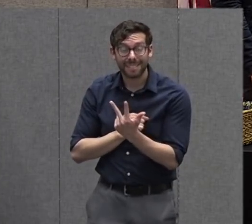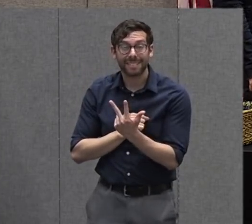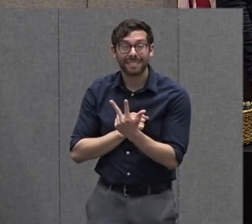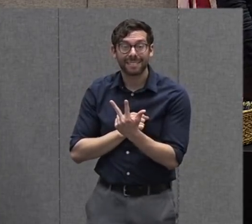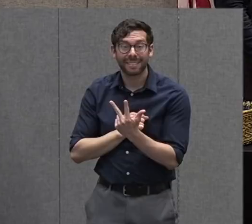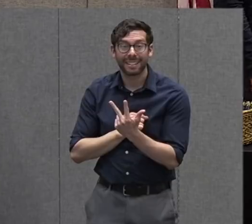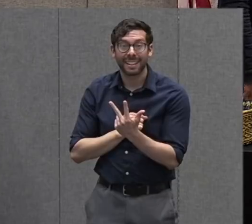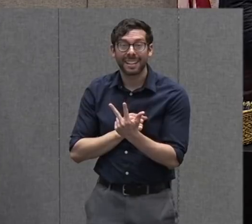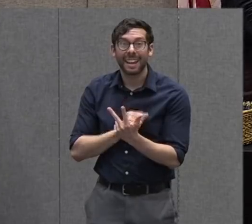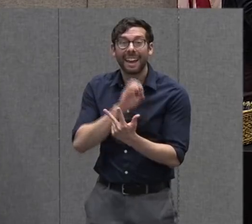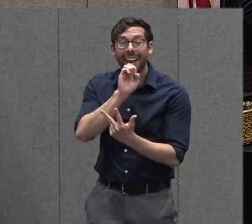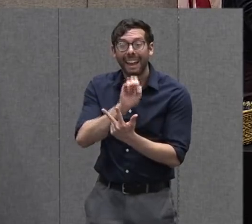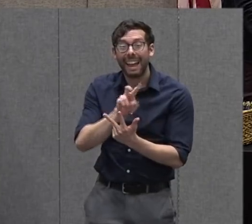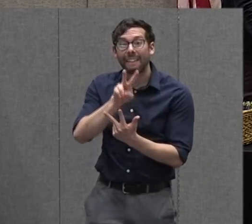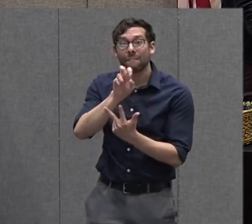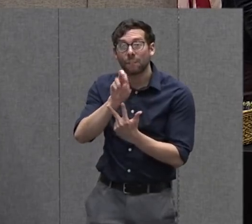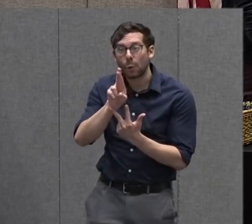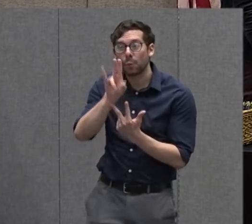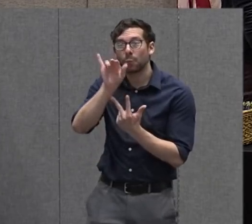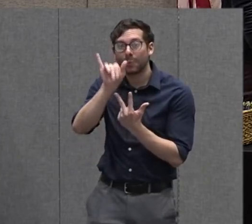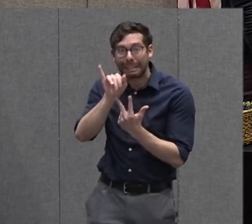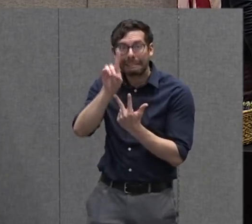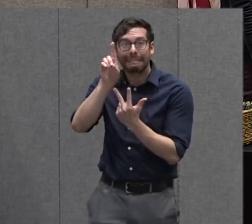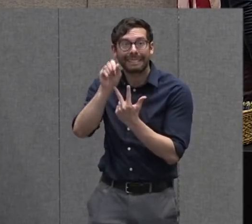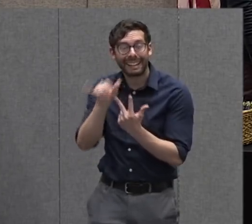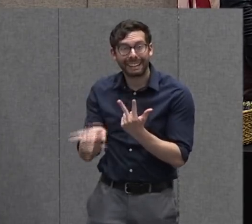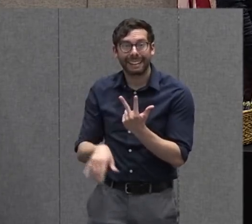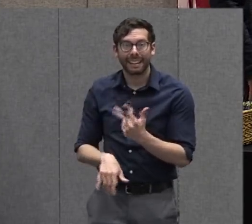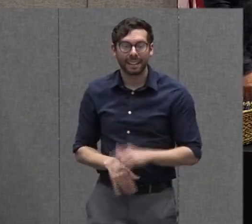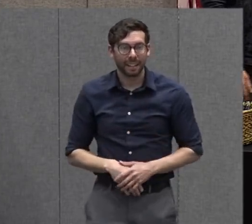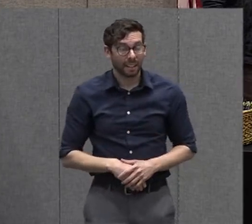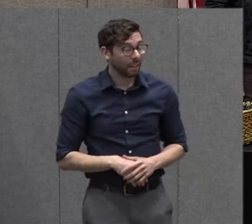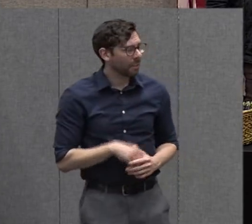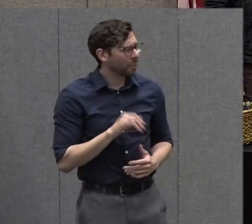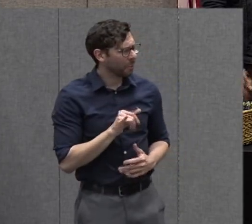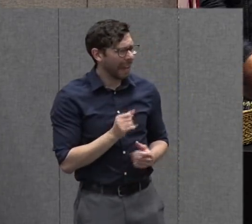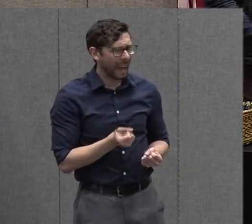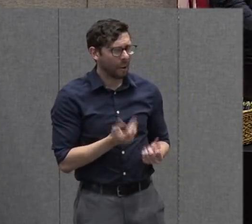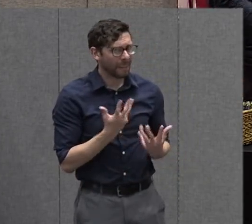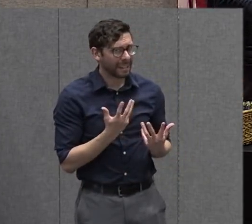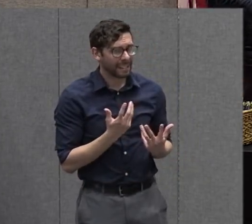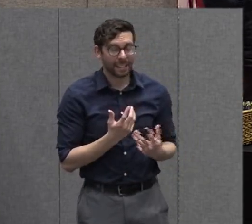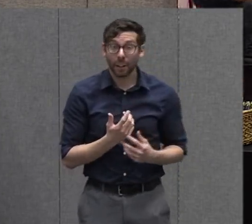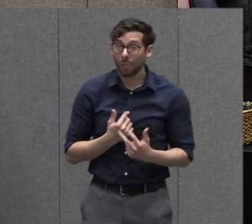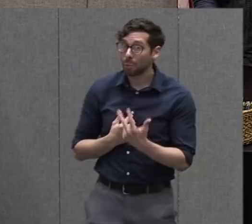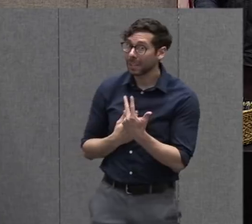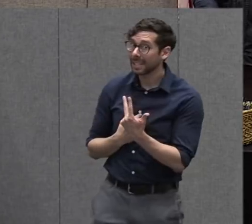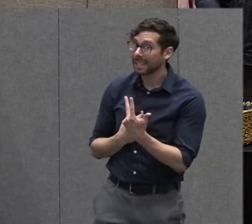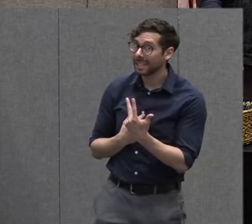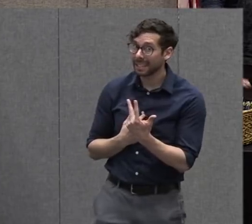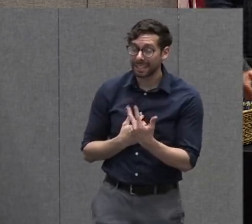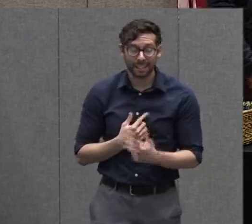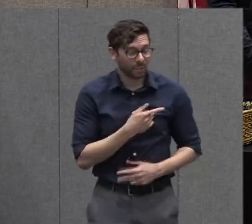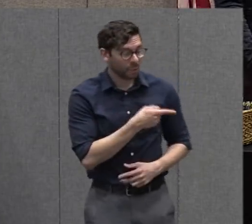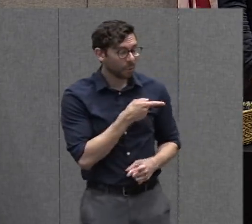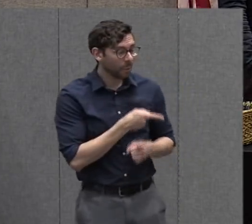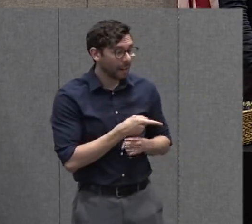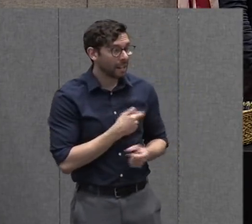[Mr. R] Oh, cool, so, what was it? [Miss Martindale] It's three, you're right. [Mr. R] Man, talk about using technology. [Mr. R] Right. [Mr. R] For good.